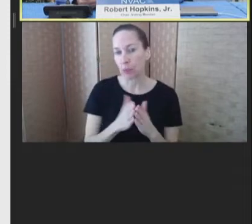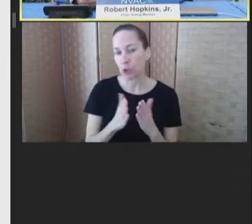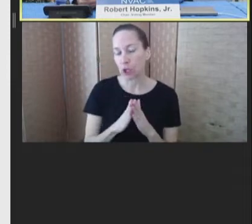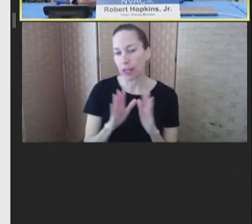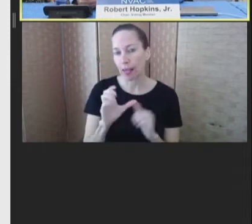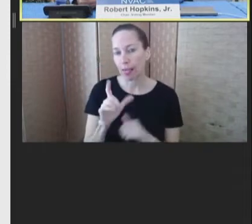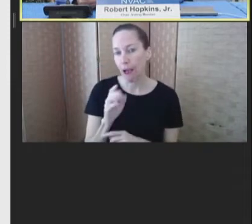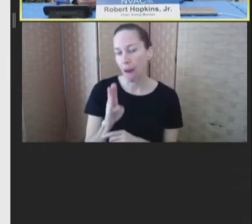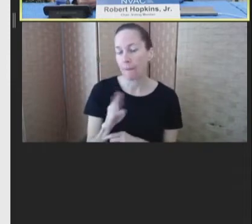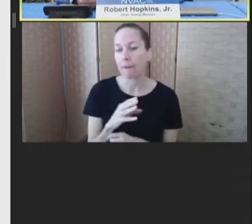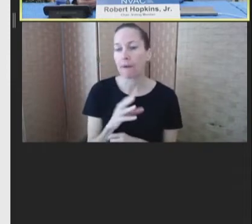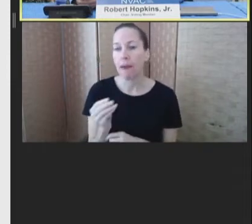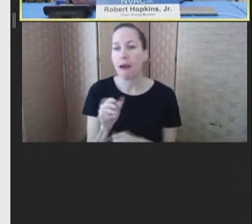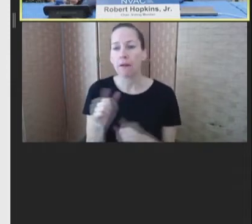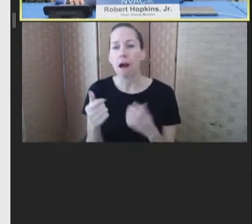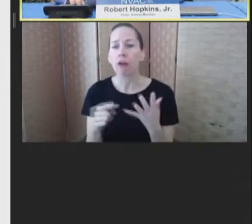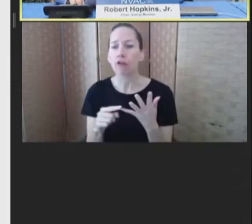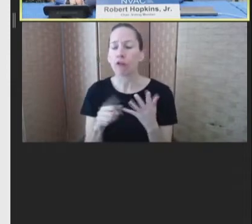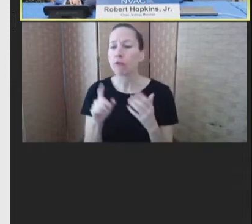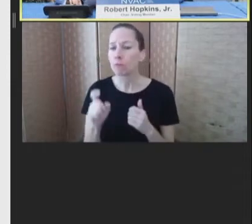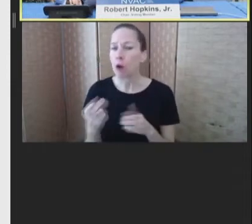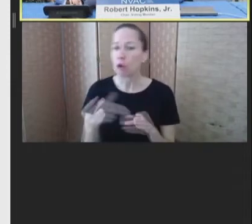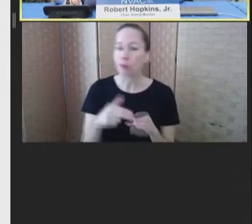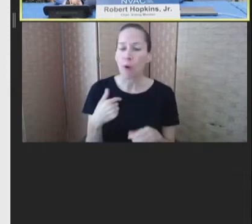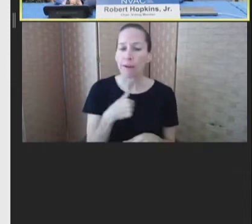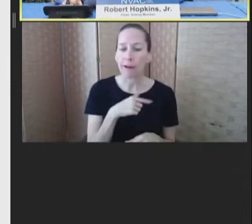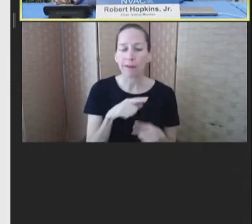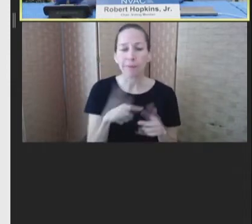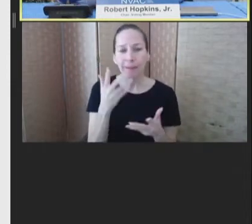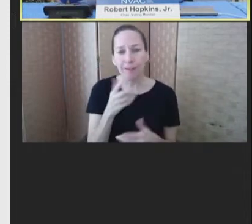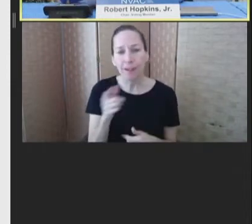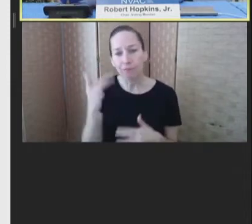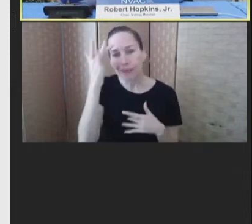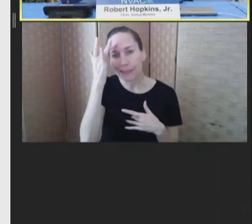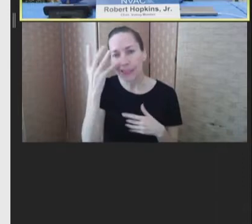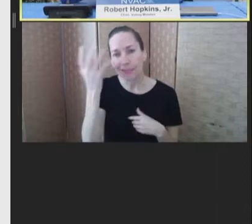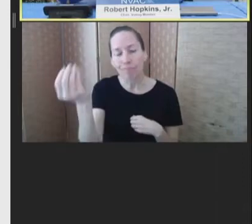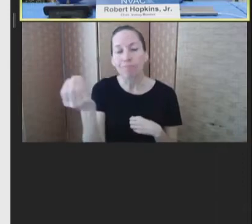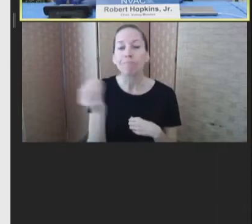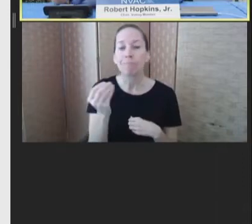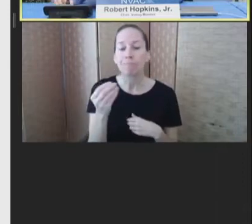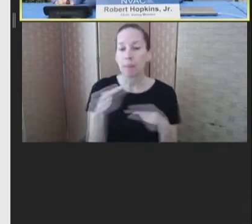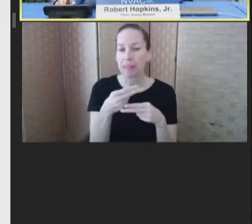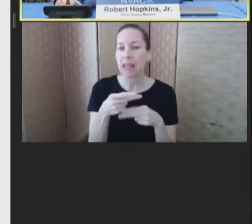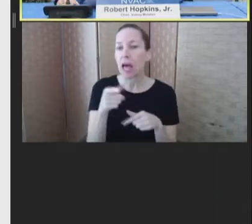but unfortunately, she's out ill, but her slides are available to you for review afterwards.